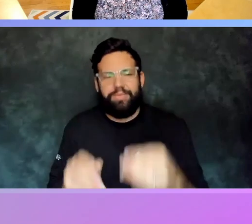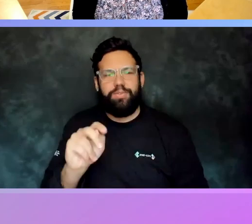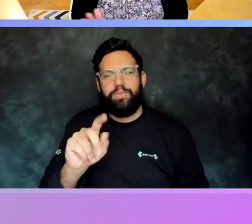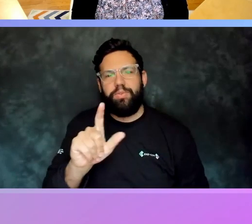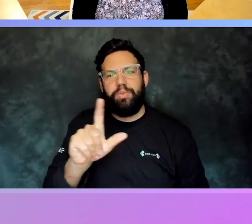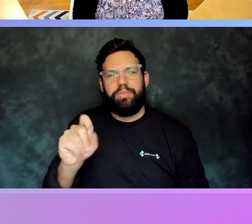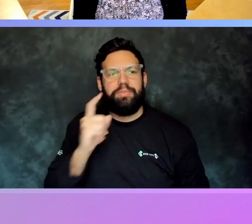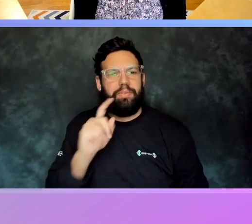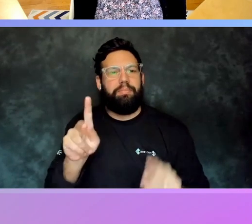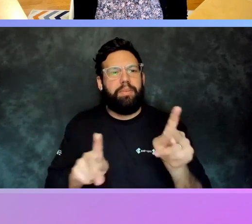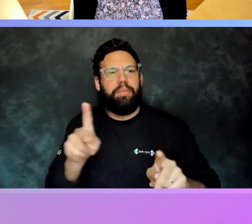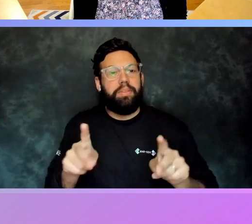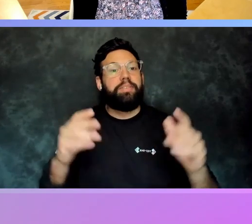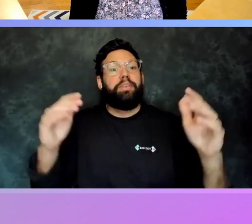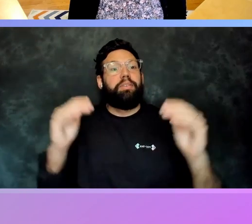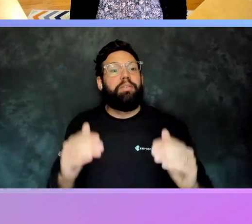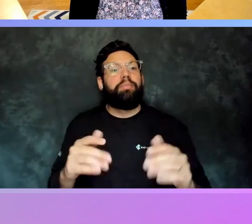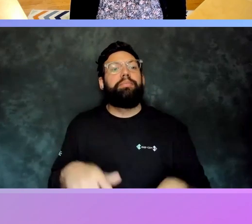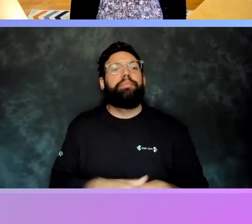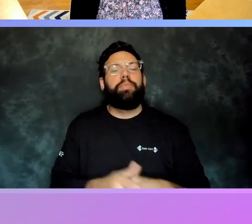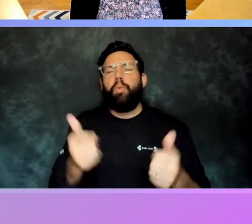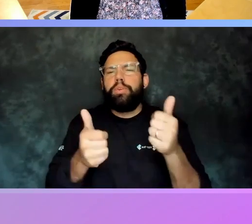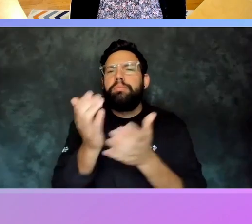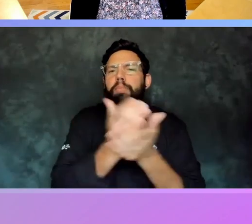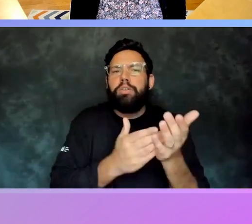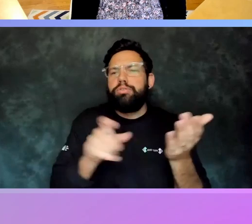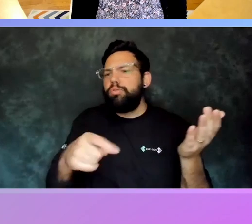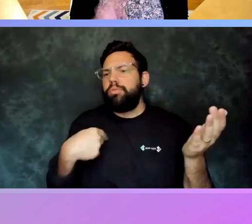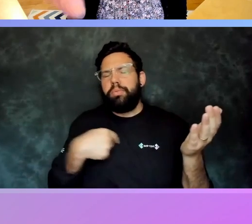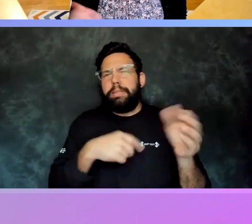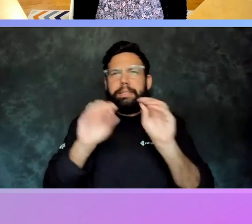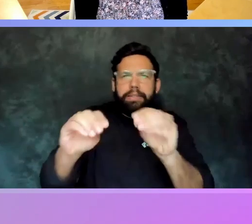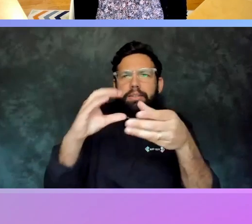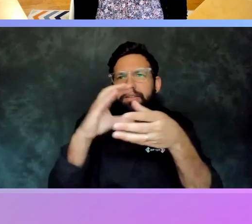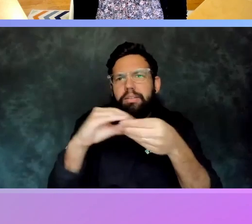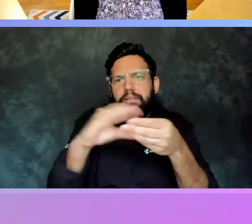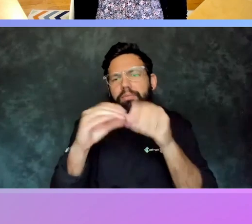WCAG color contrast ratios. For regular size text, that's